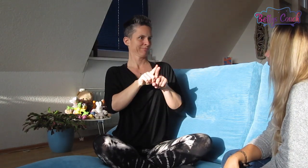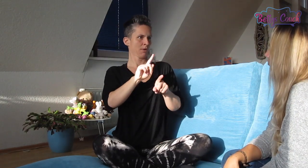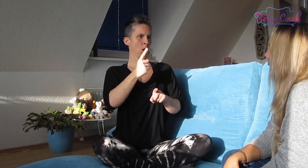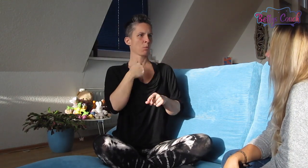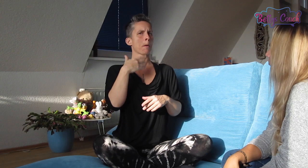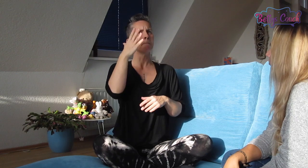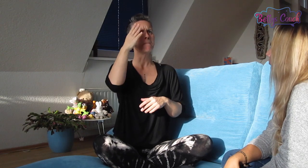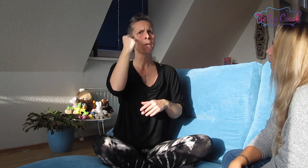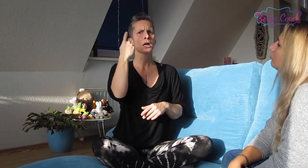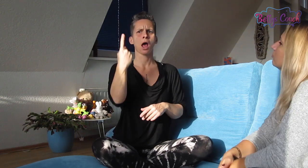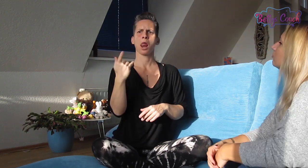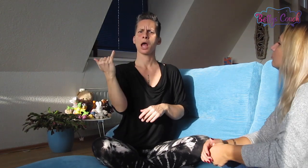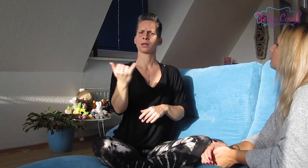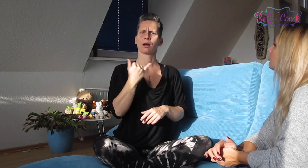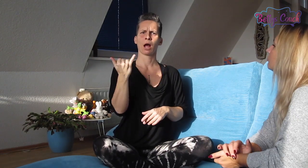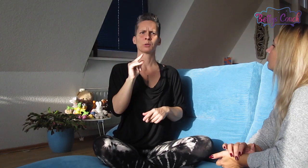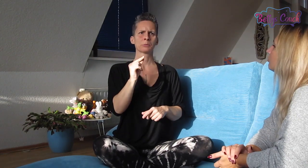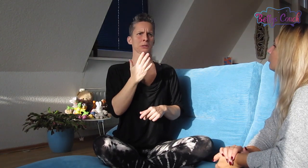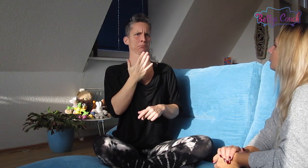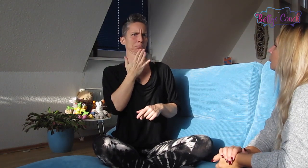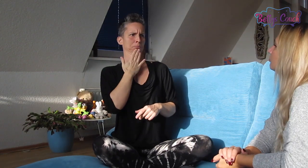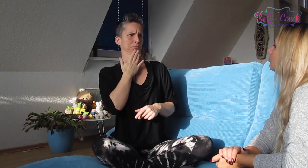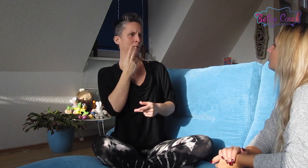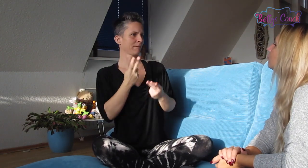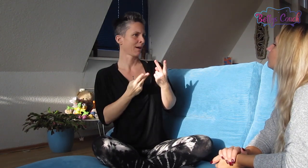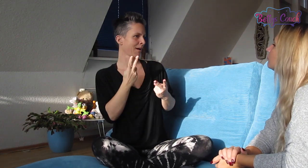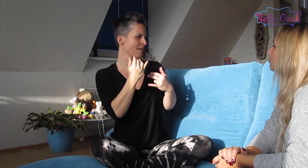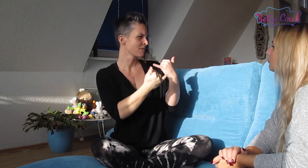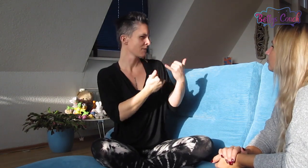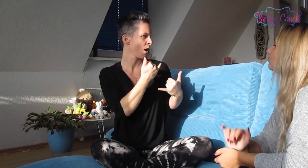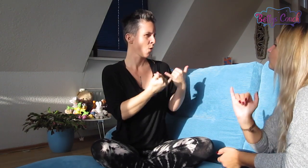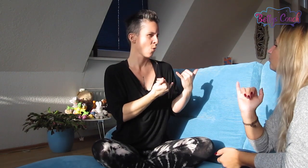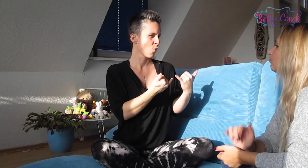Compared to women, it is easier for men to travel.